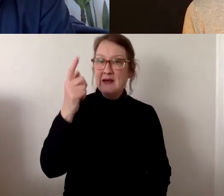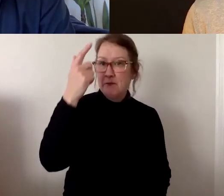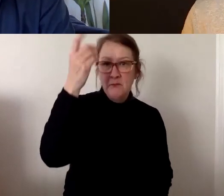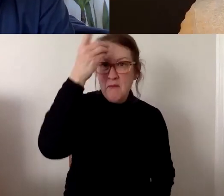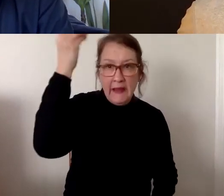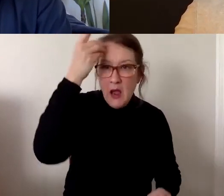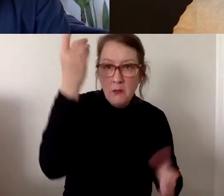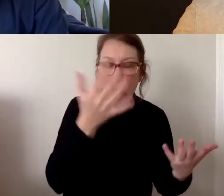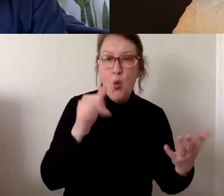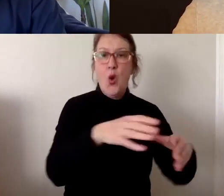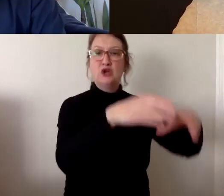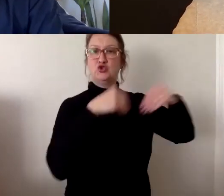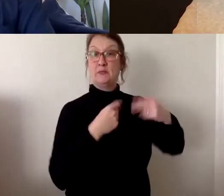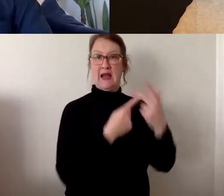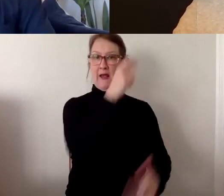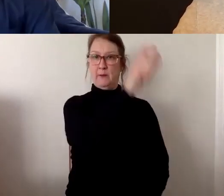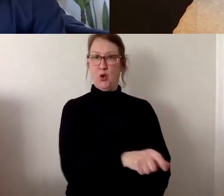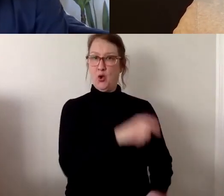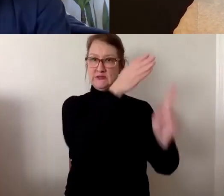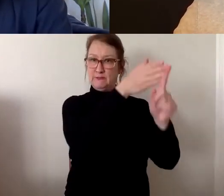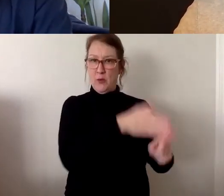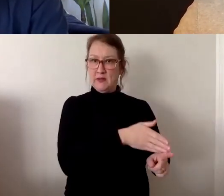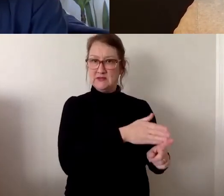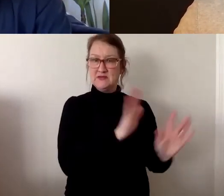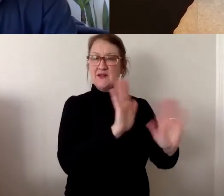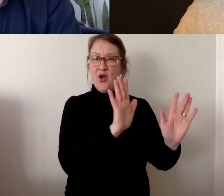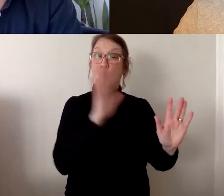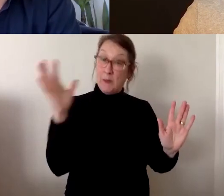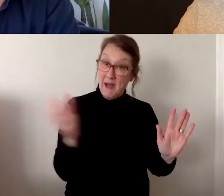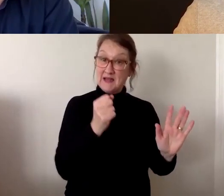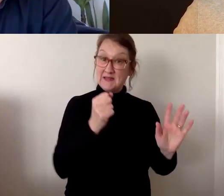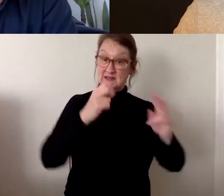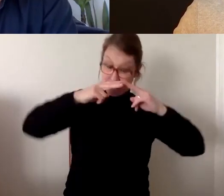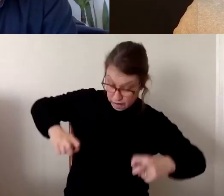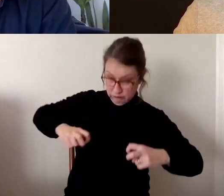This is a journey we need to go on for ourselves. I got this